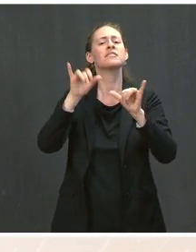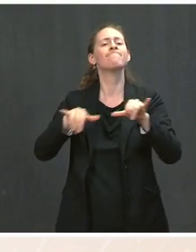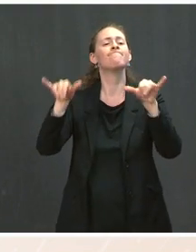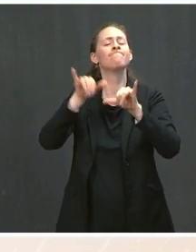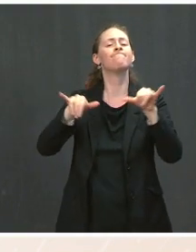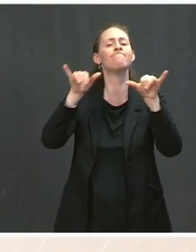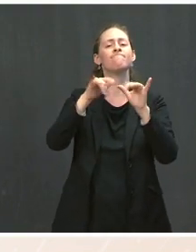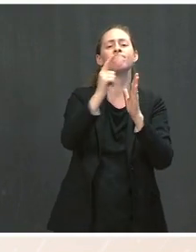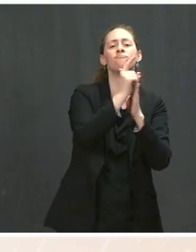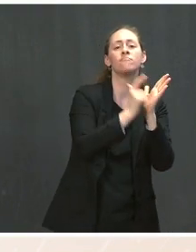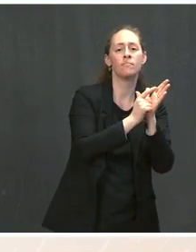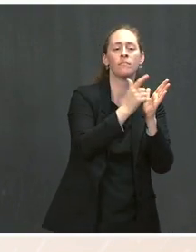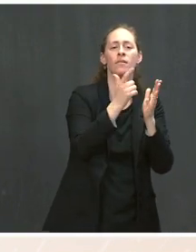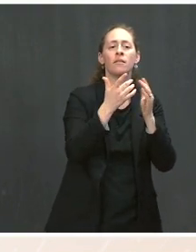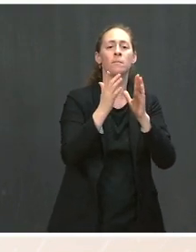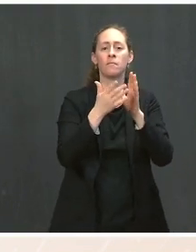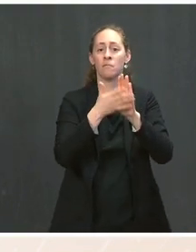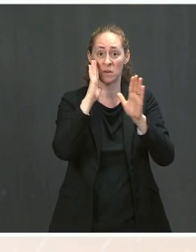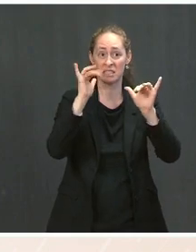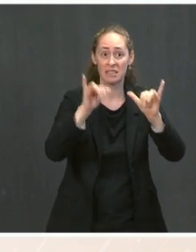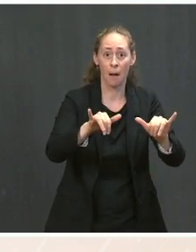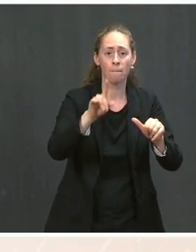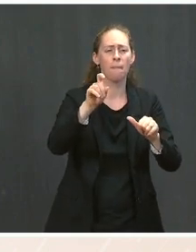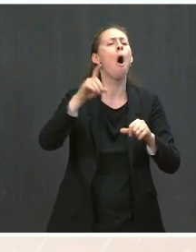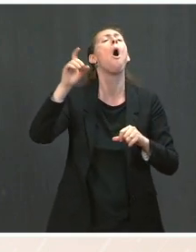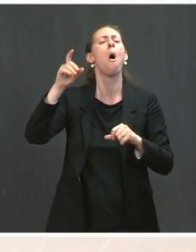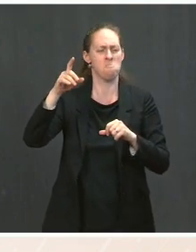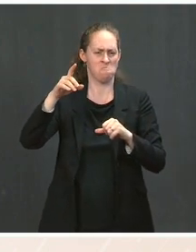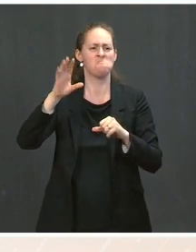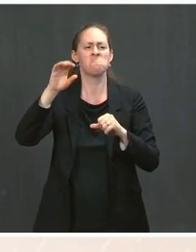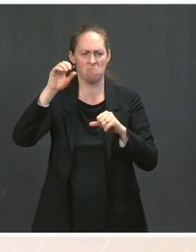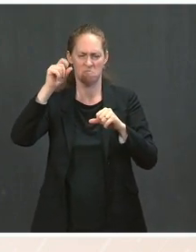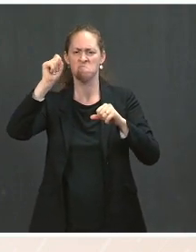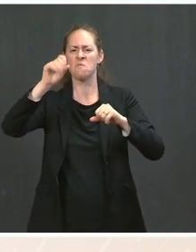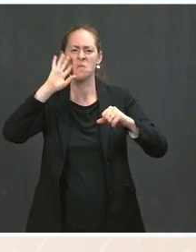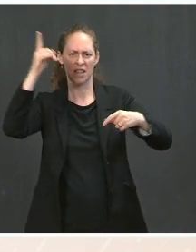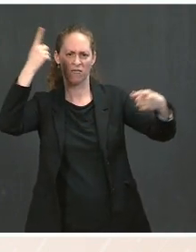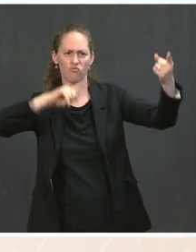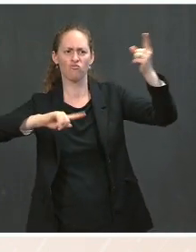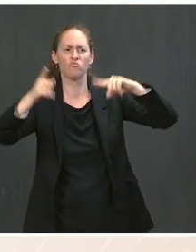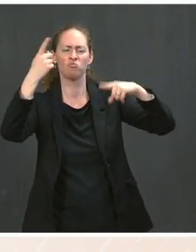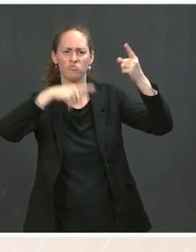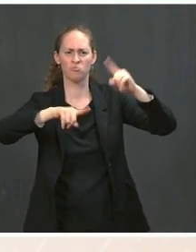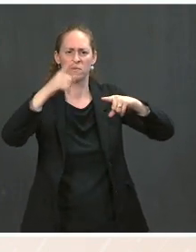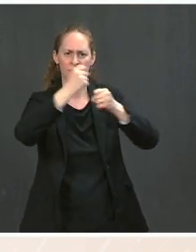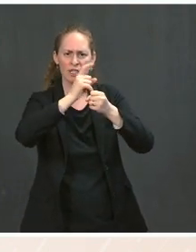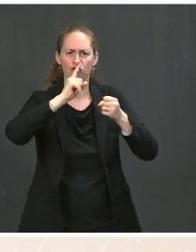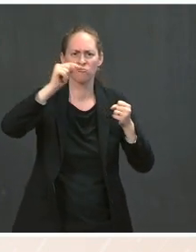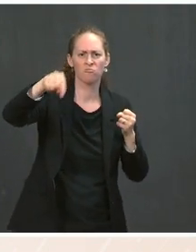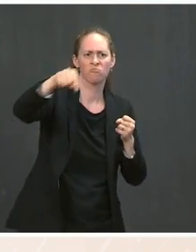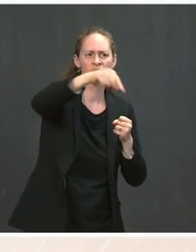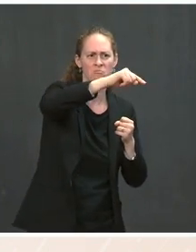Ms. Psaki: Well, we certainly believe there are -- there should be agreement. There is agreement on a number of components. We were encouraged by -- we've been encouraged